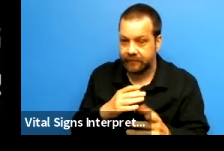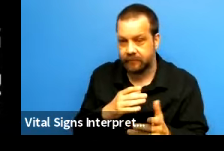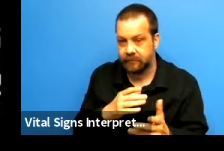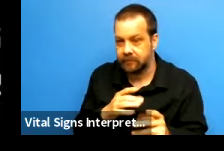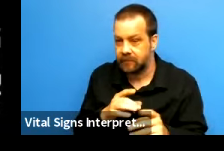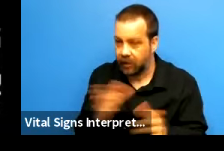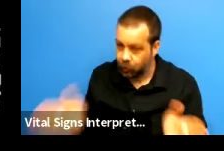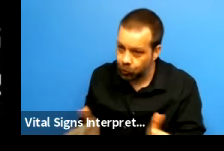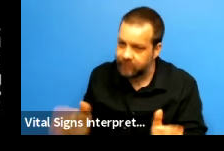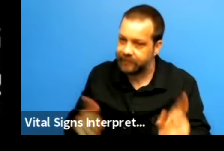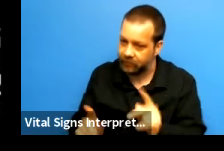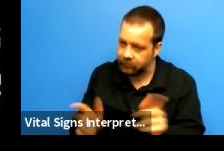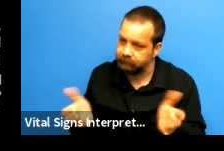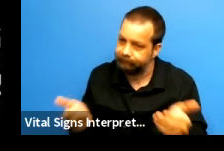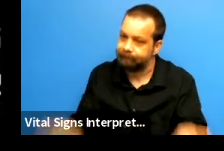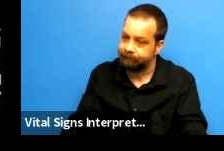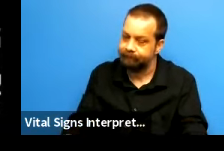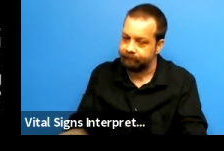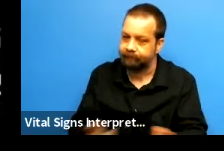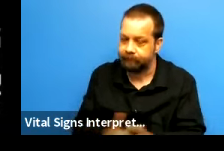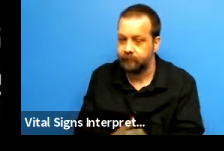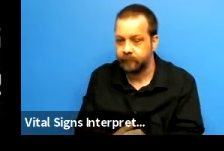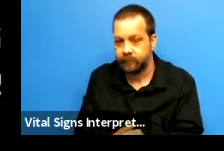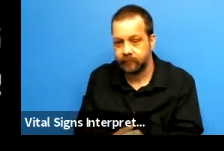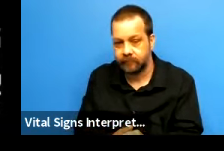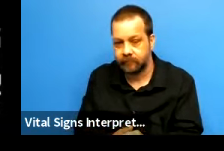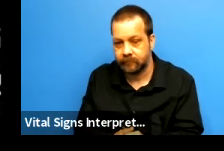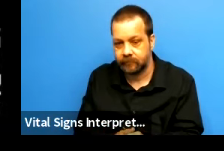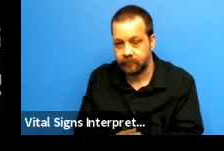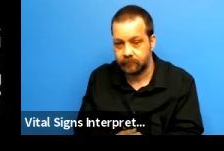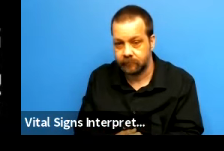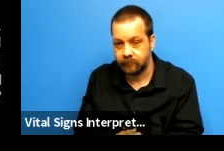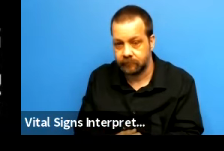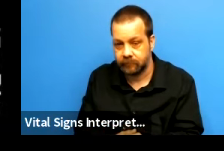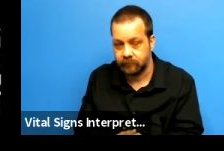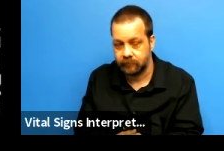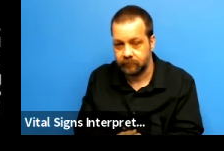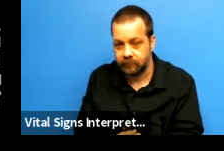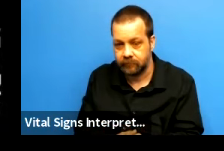people here to ask the question and get answers.